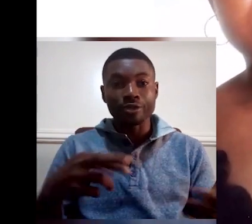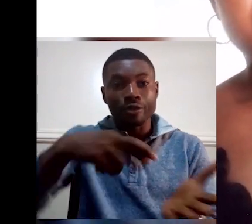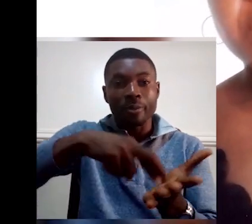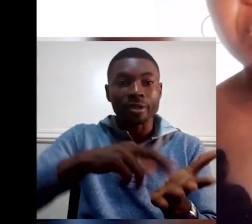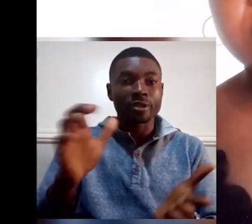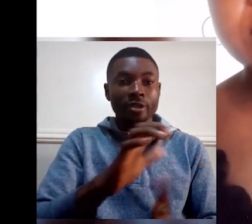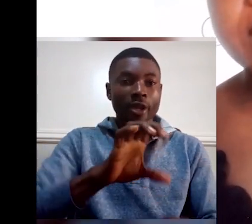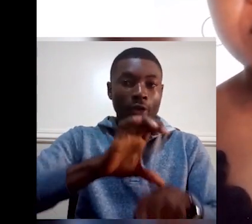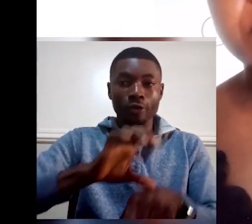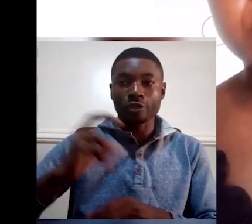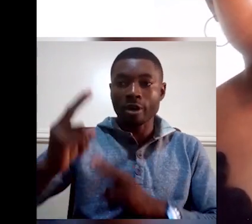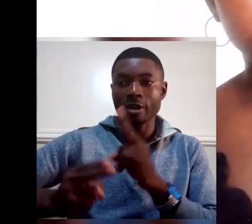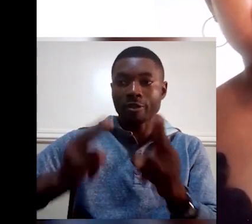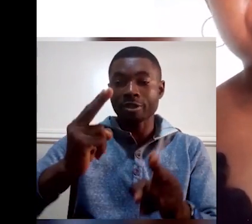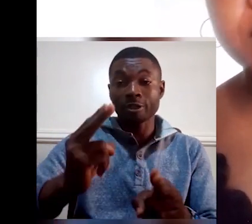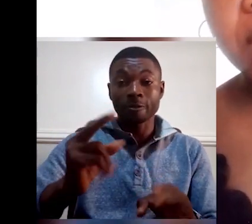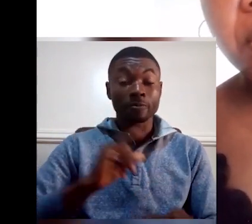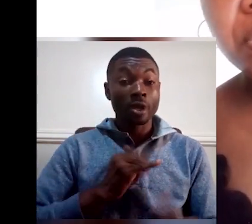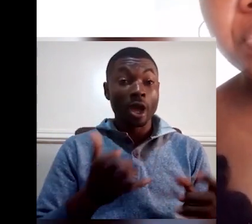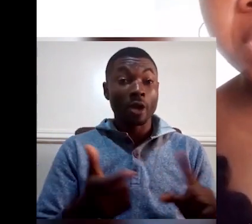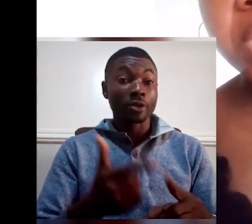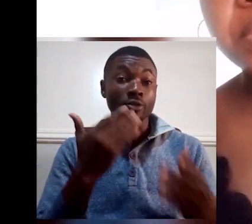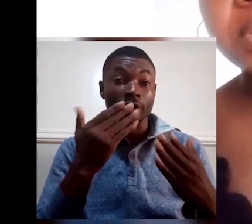which portrays their cultural heritages.